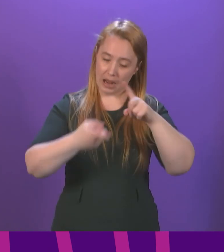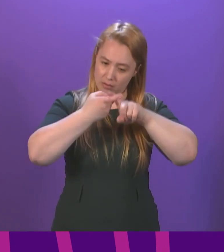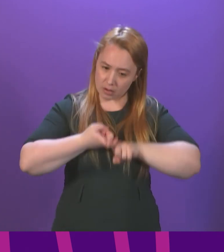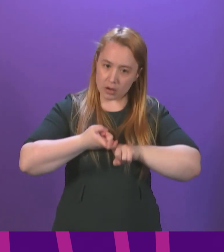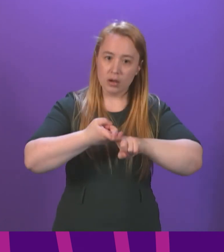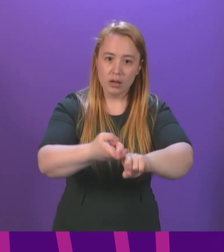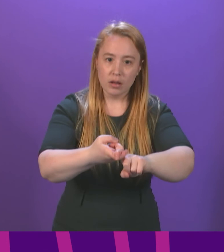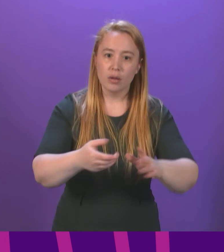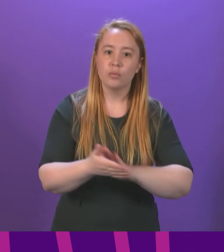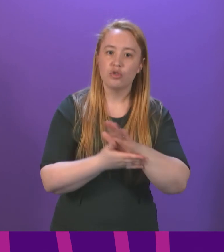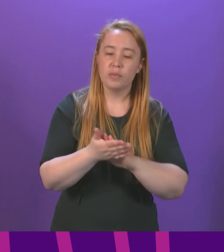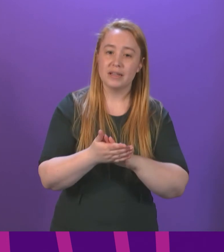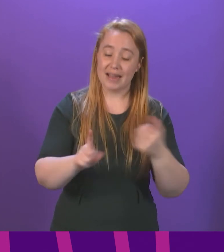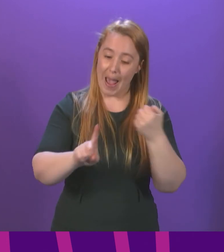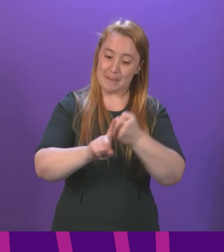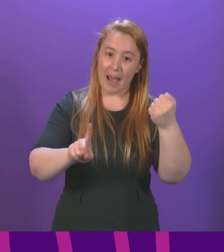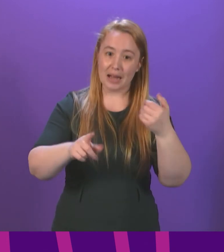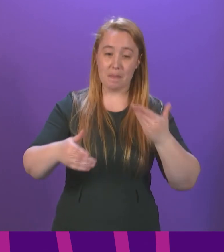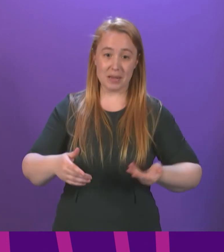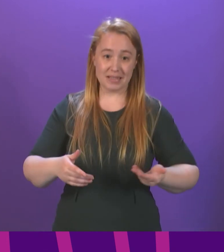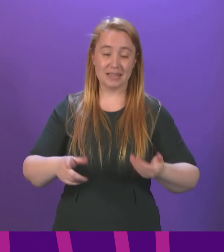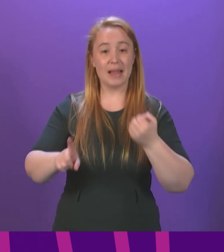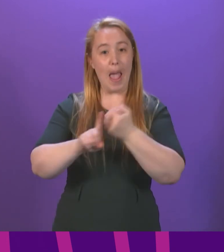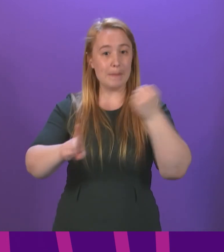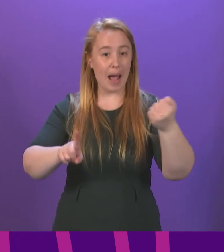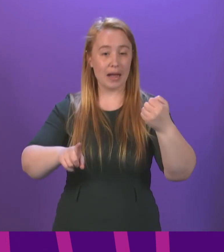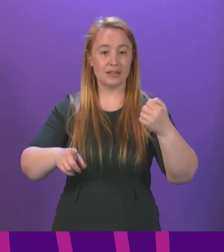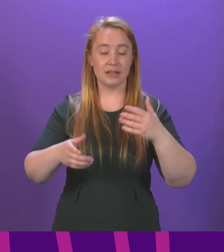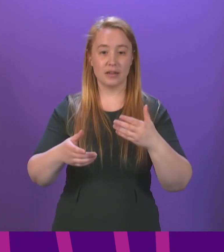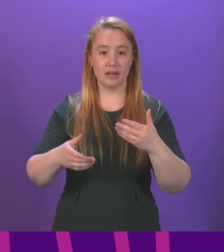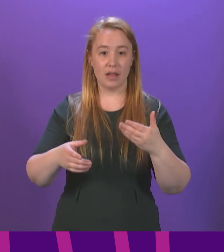reduce the risk of the significant impacts on businesses and their employees that can occur when there is an outbreak.